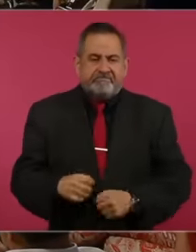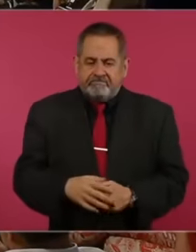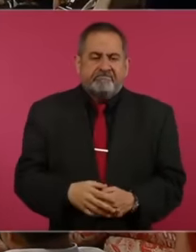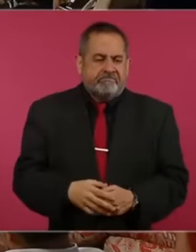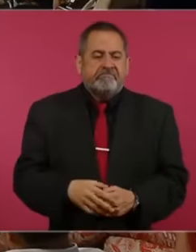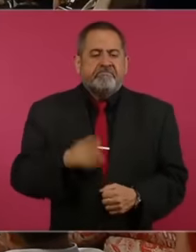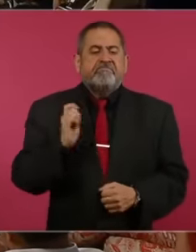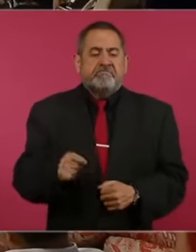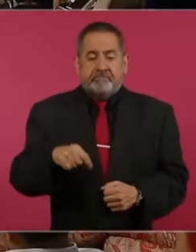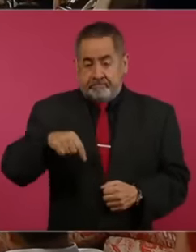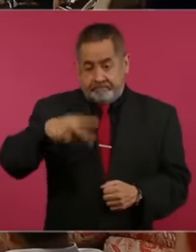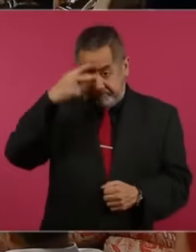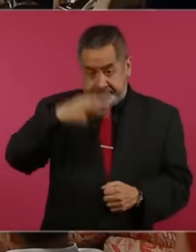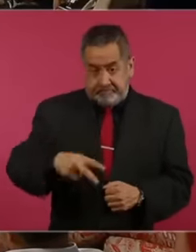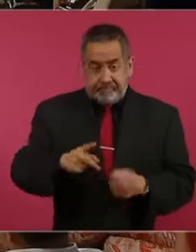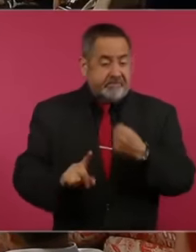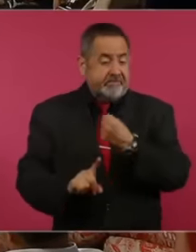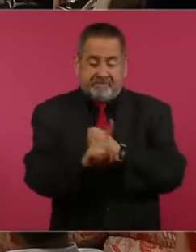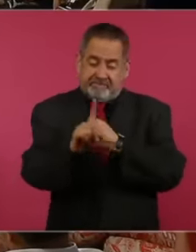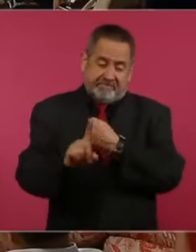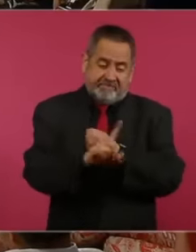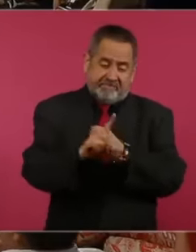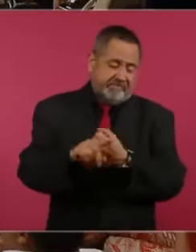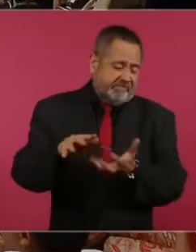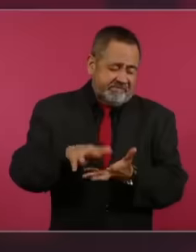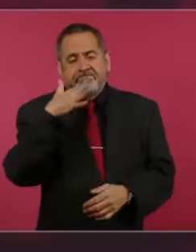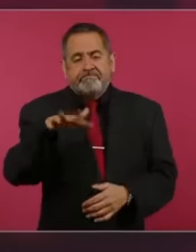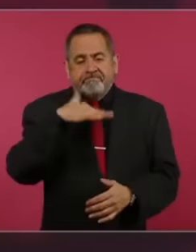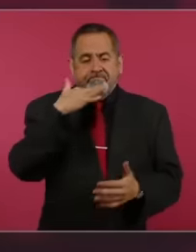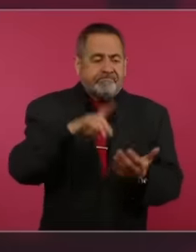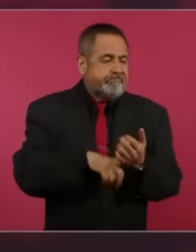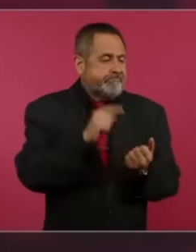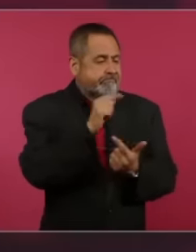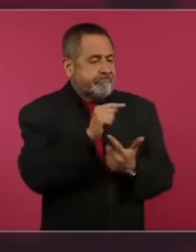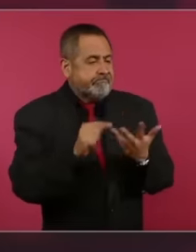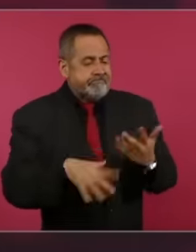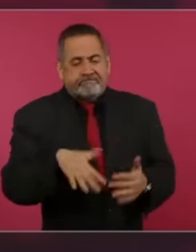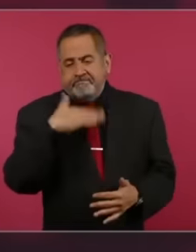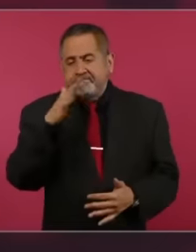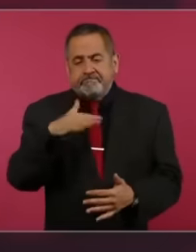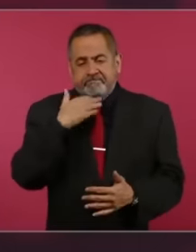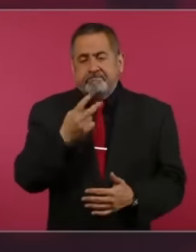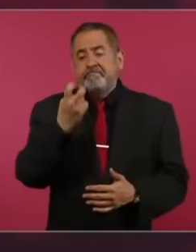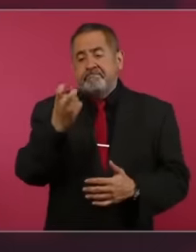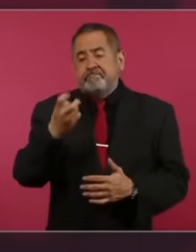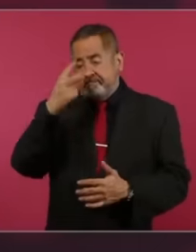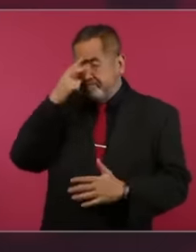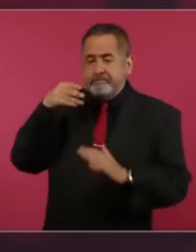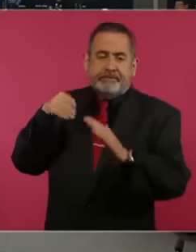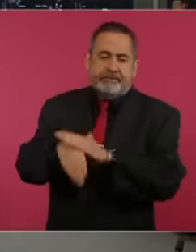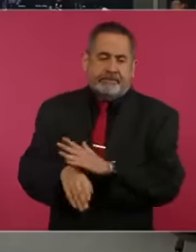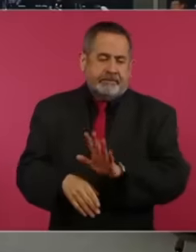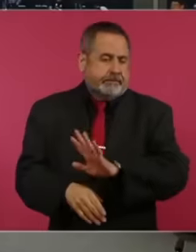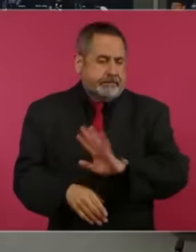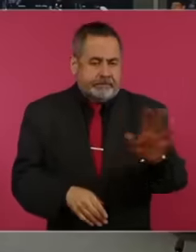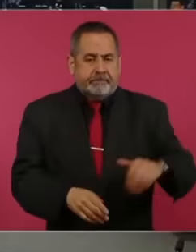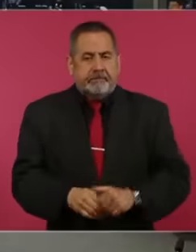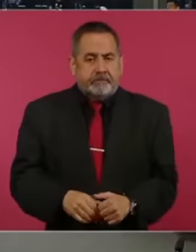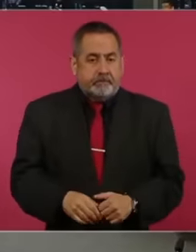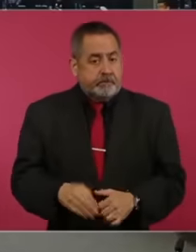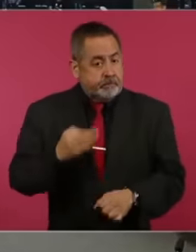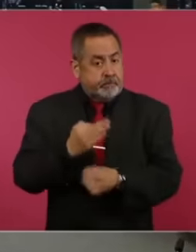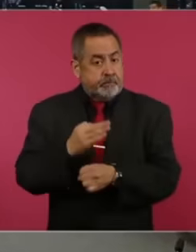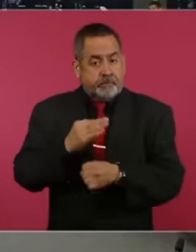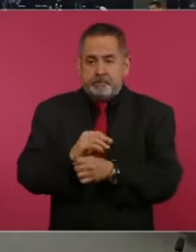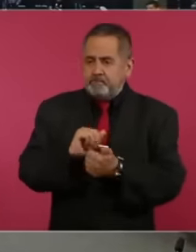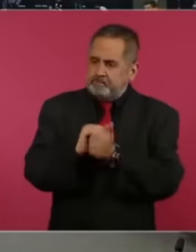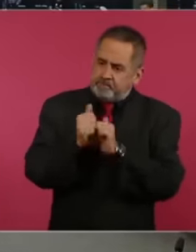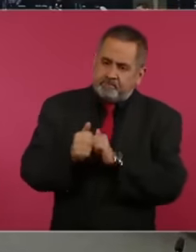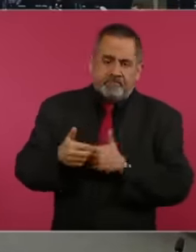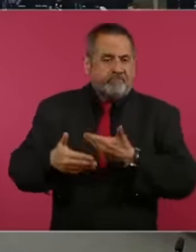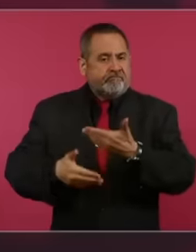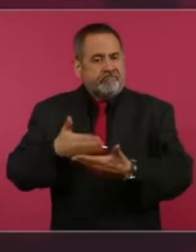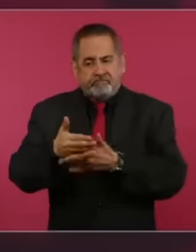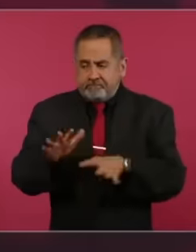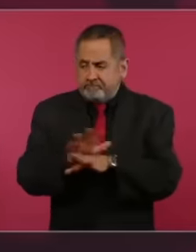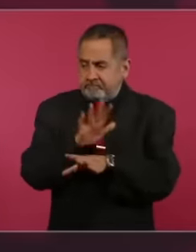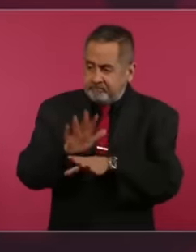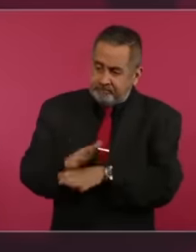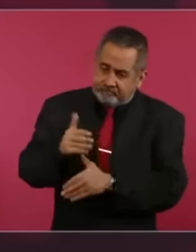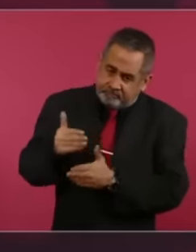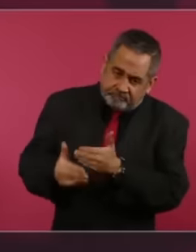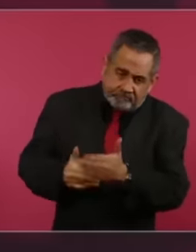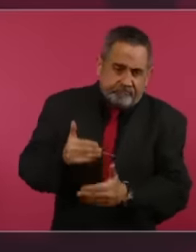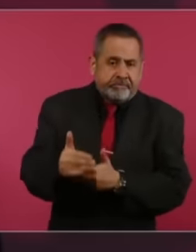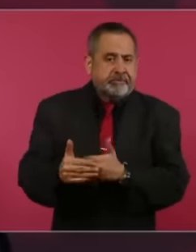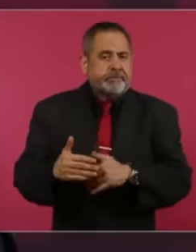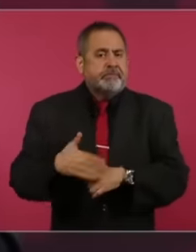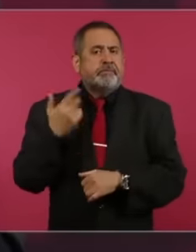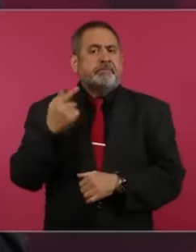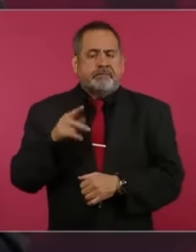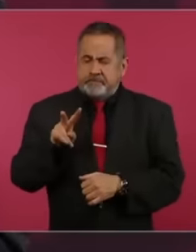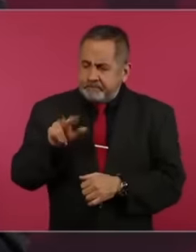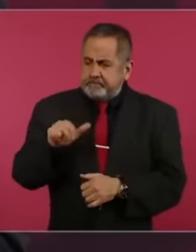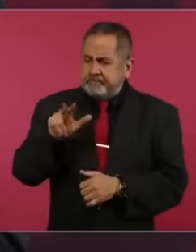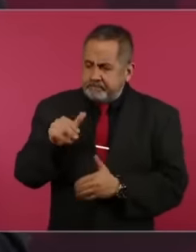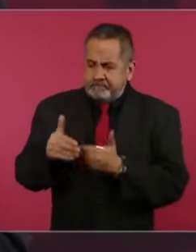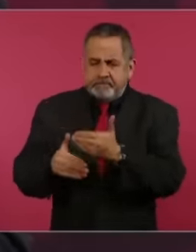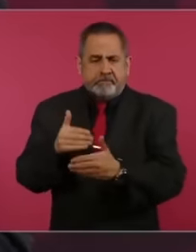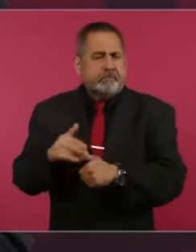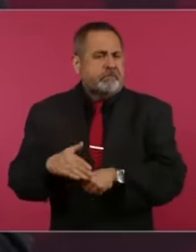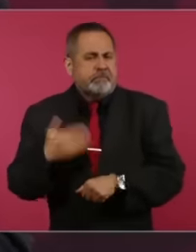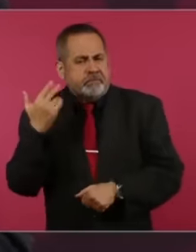Mexico's main problem was corruption And if we have been able to advance it is because we are cleaning